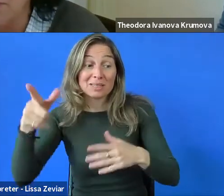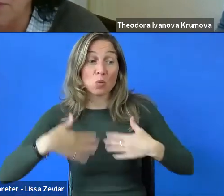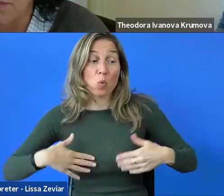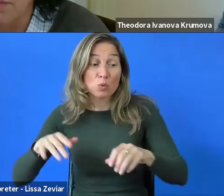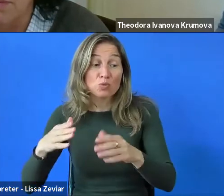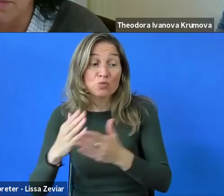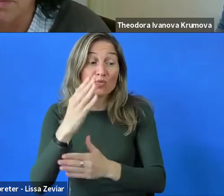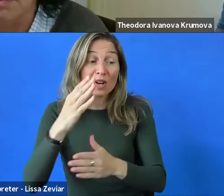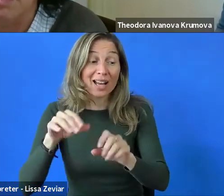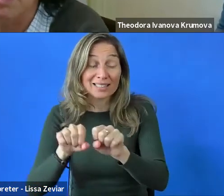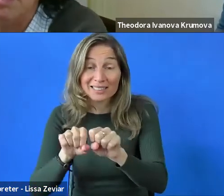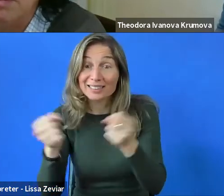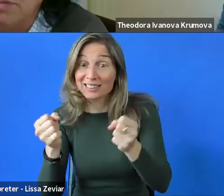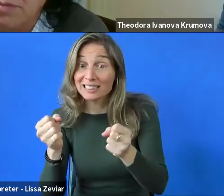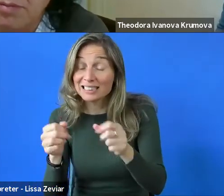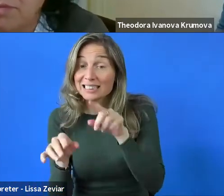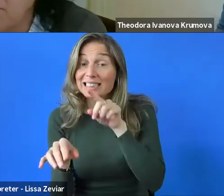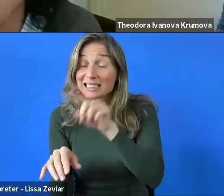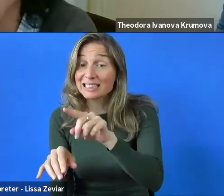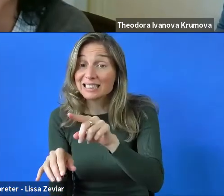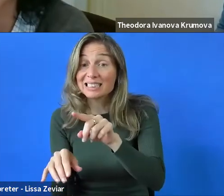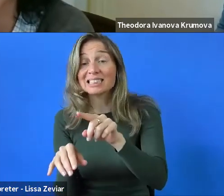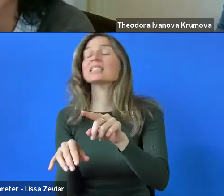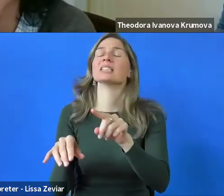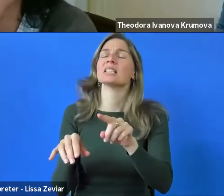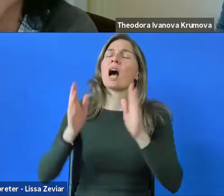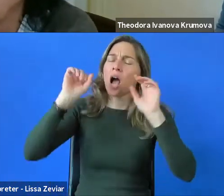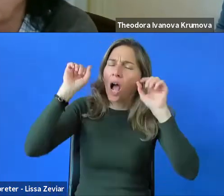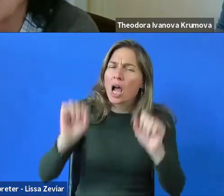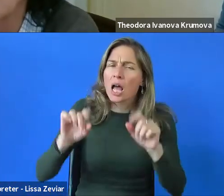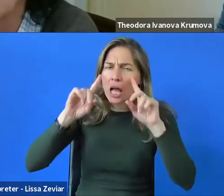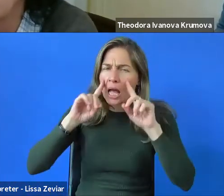It allows investigation, that is one step further.